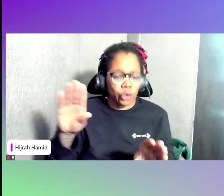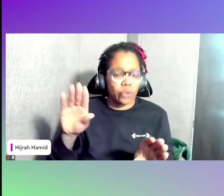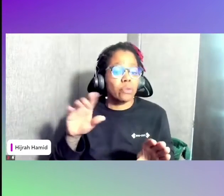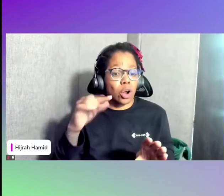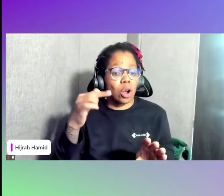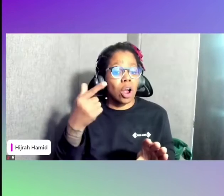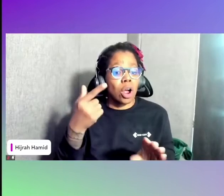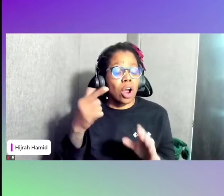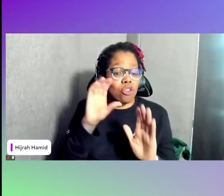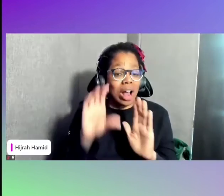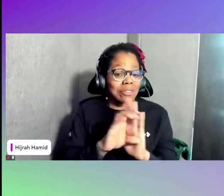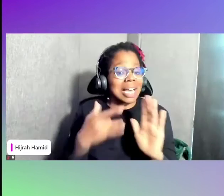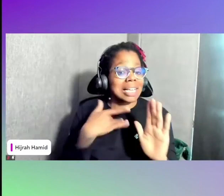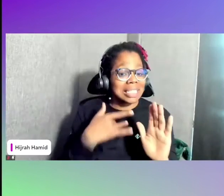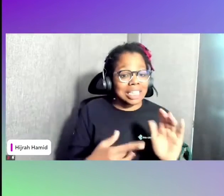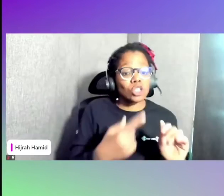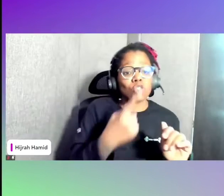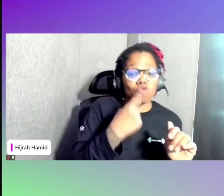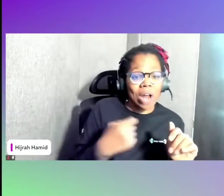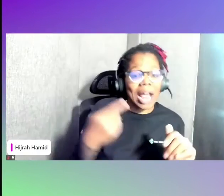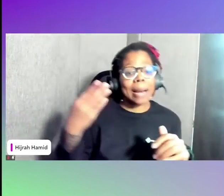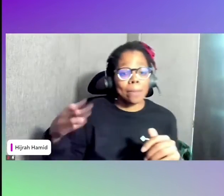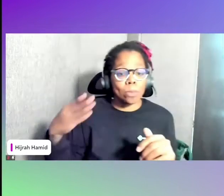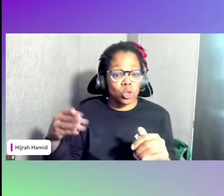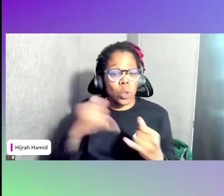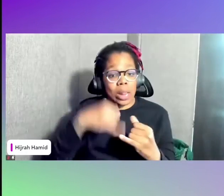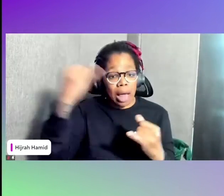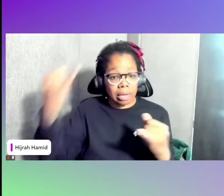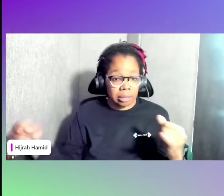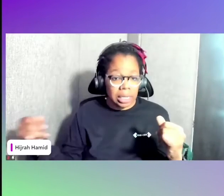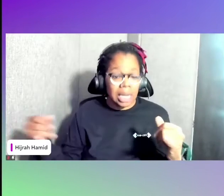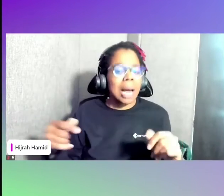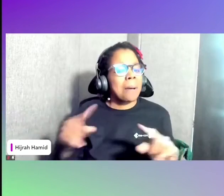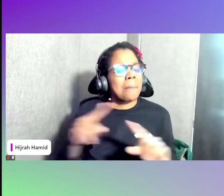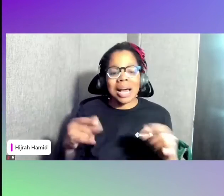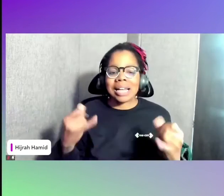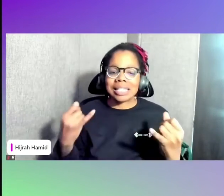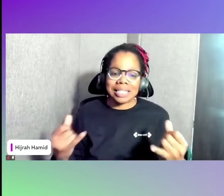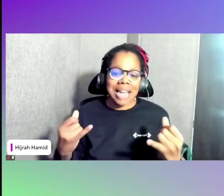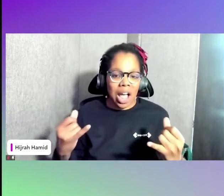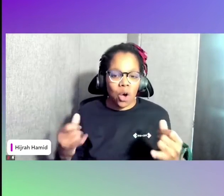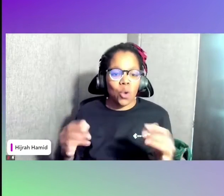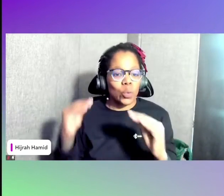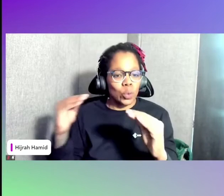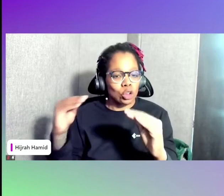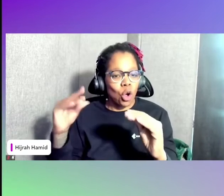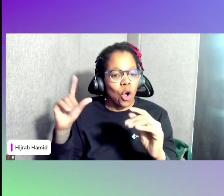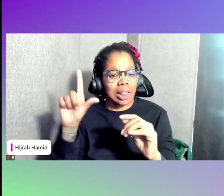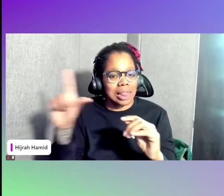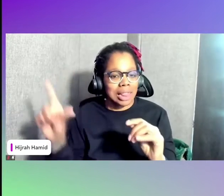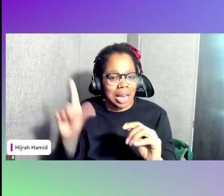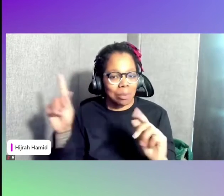years ago, we passed around the flattening curve graphic which usually uses red lines and blue lines. Rather than red